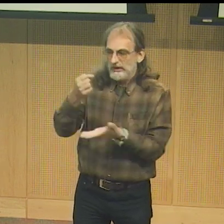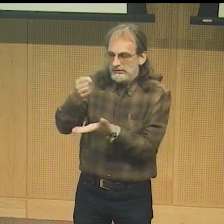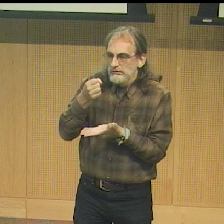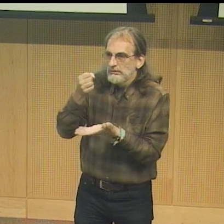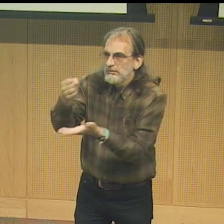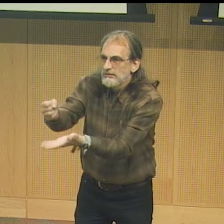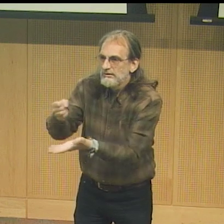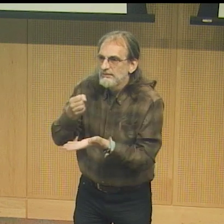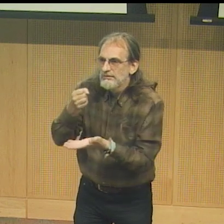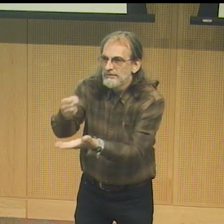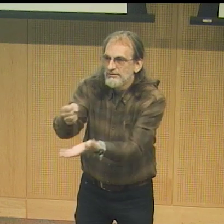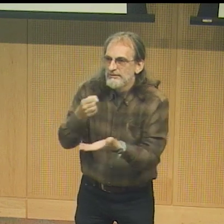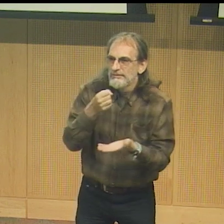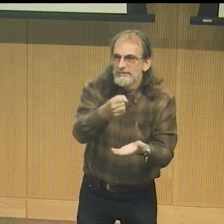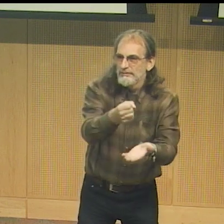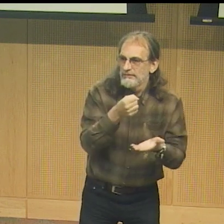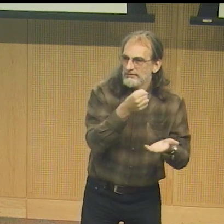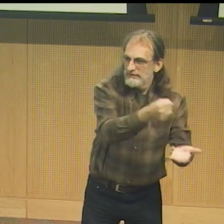And lastly, grant awards.